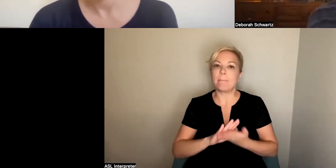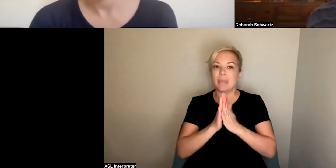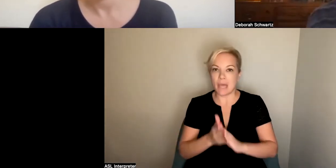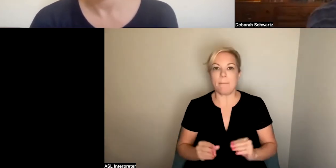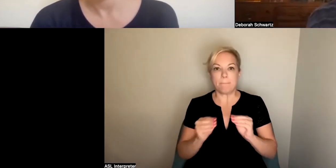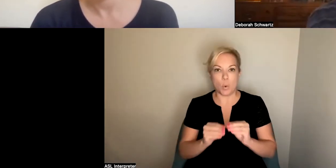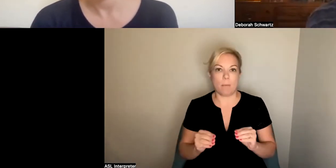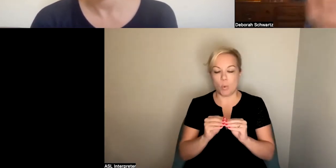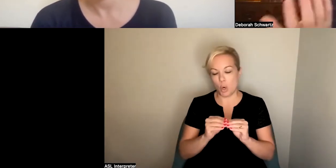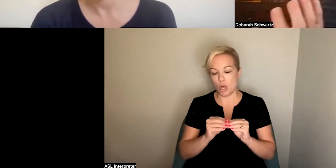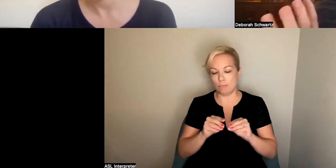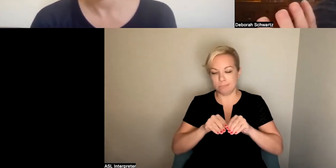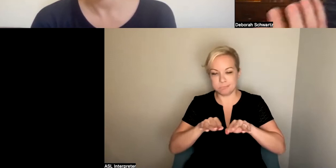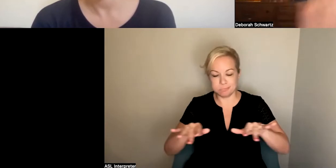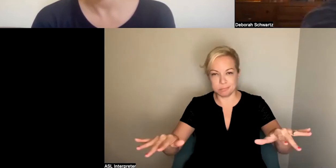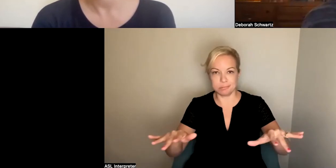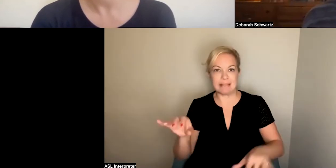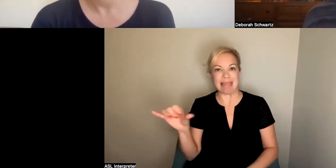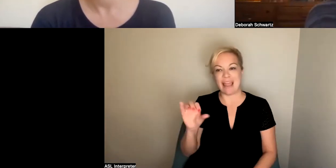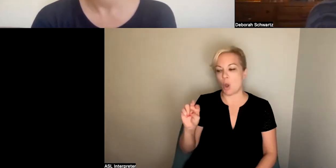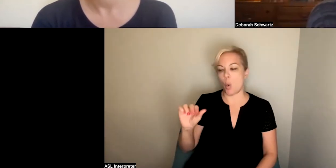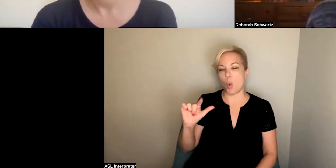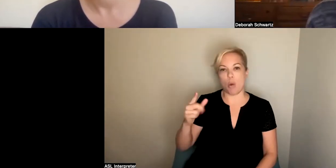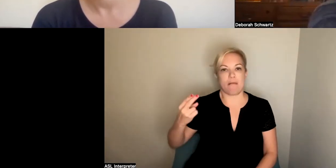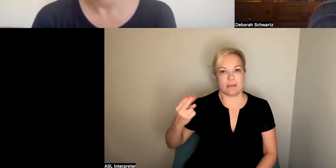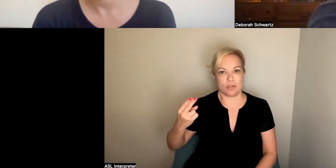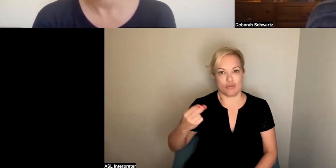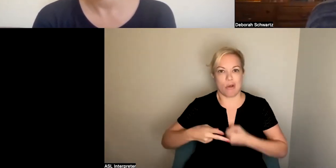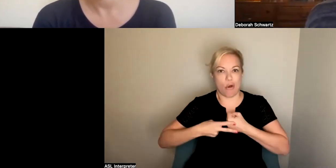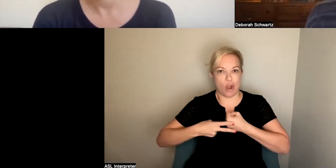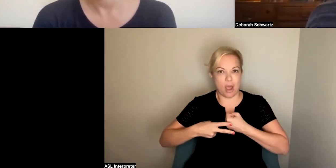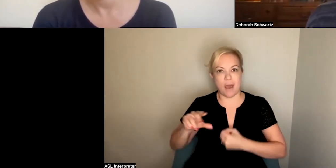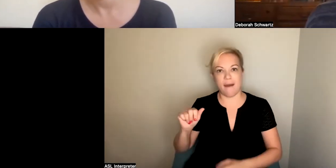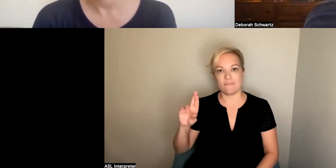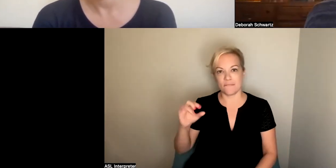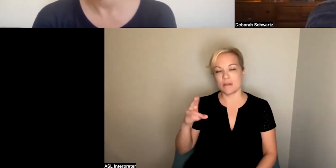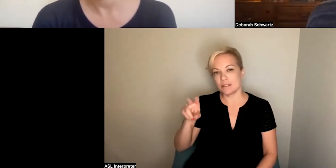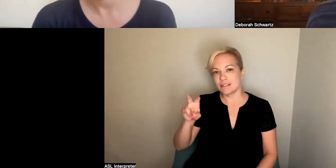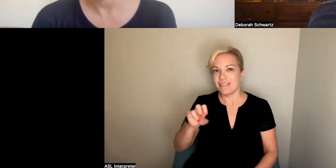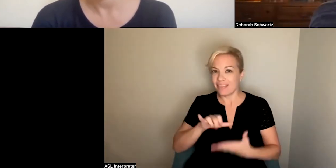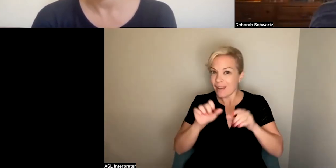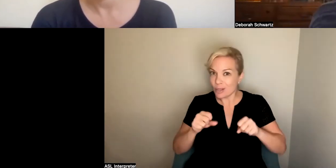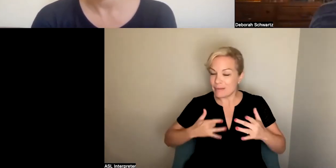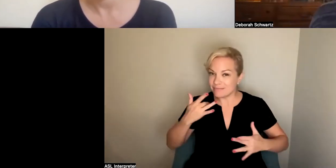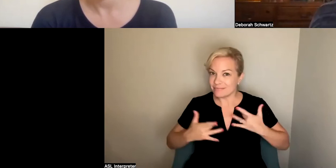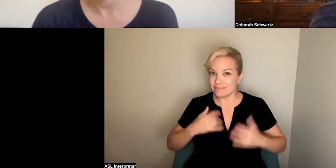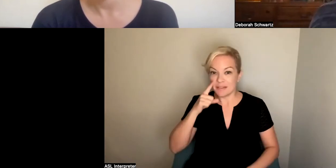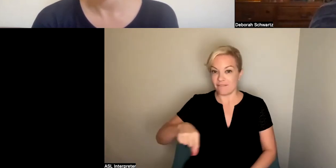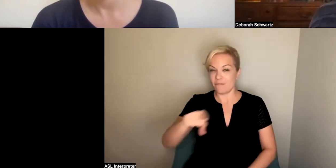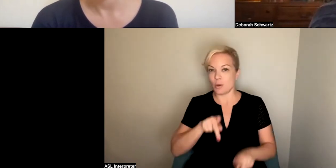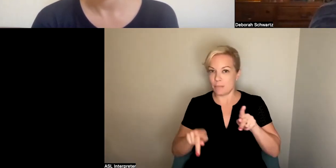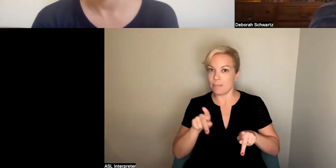some kind of oral history archive. That could be really exciting for people to have access to, so.